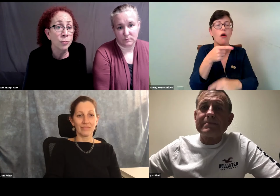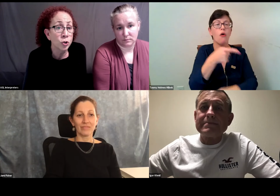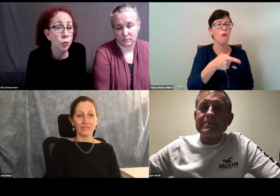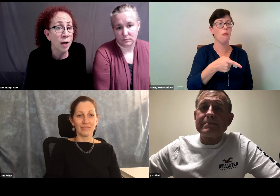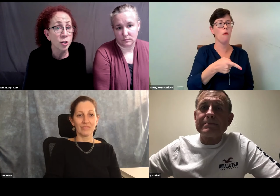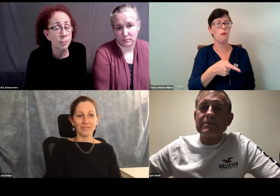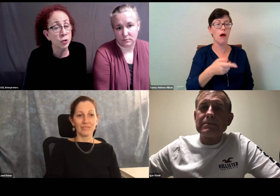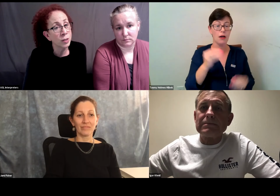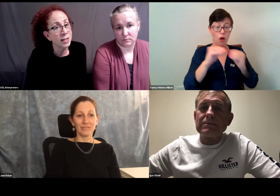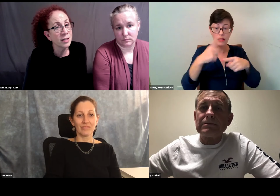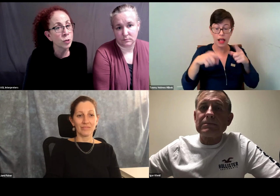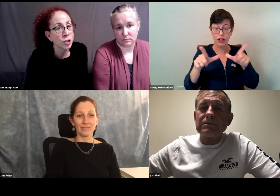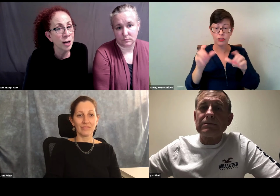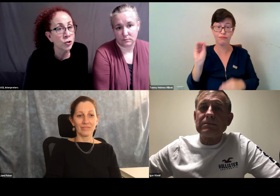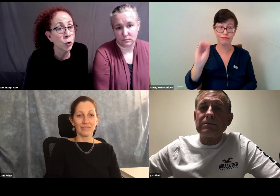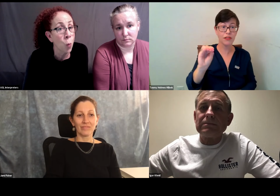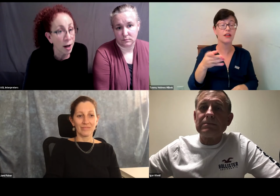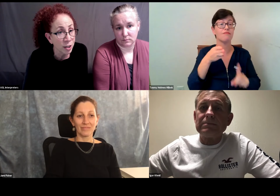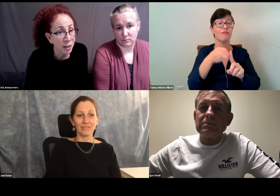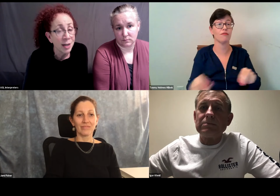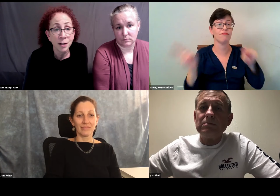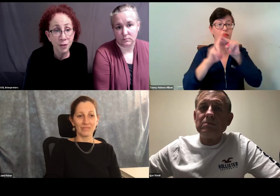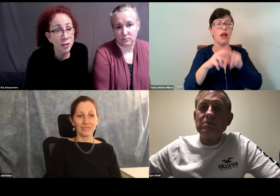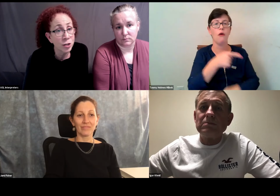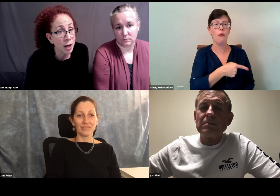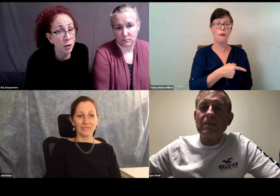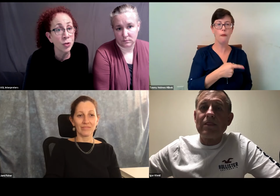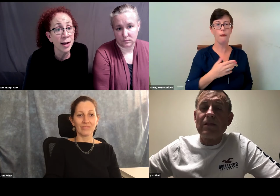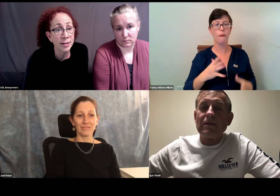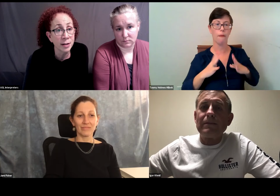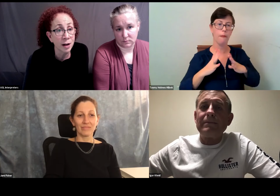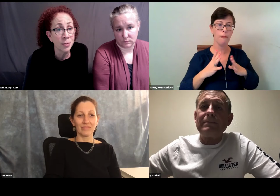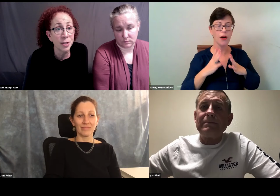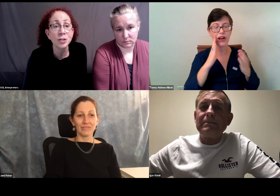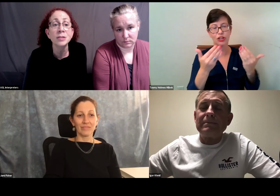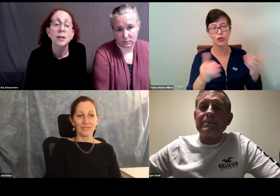to watch it because, once they see which channels you're watching. If that's the Channel with asl accommodations and